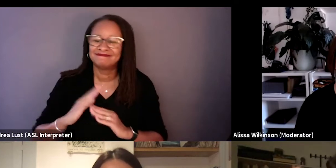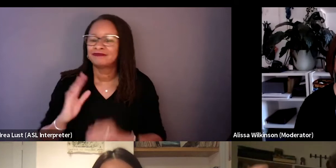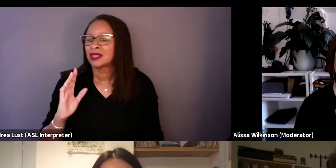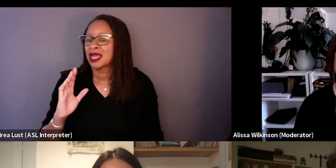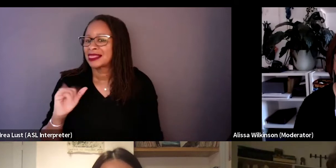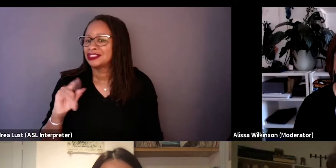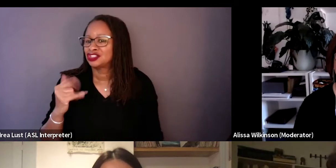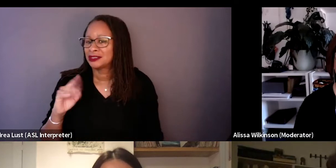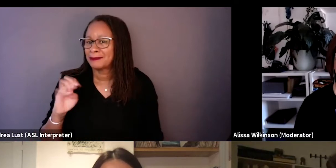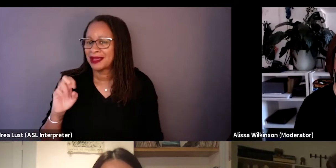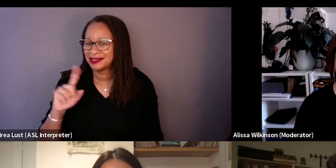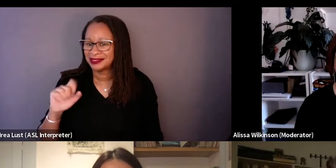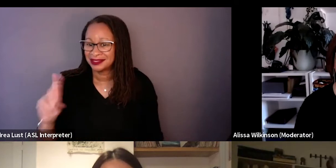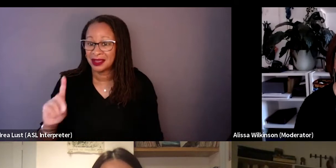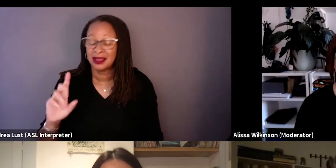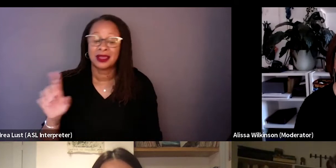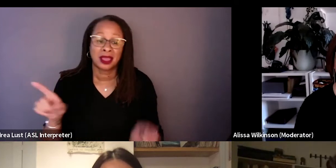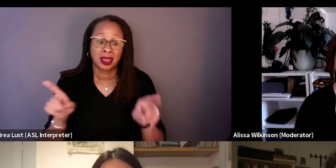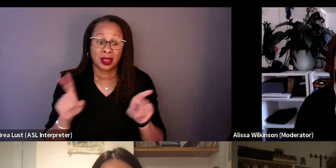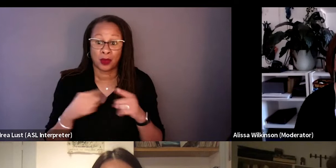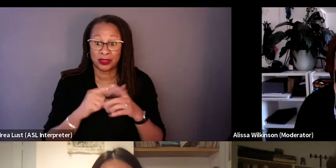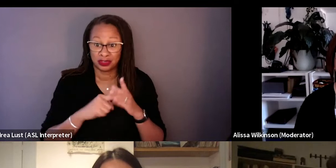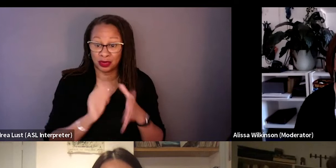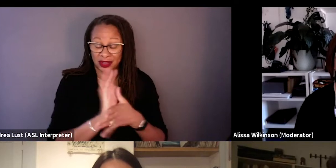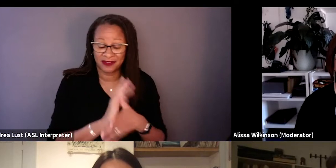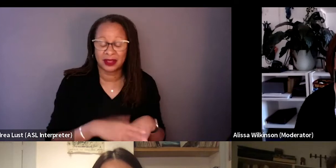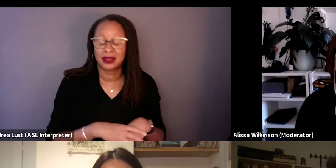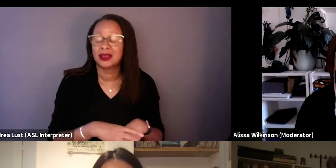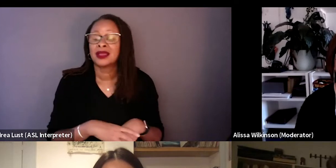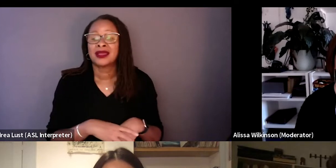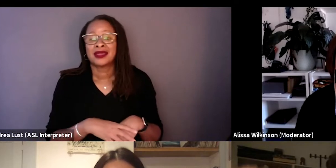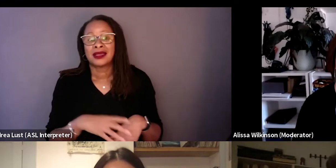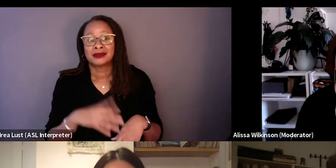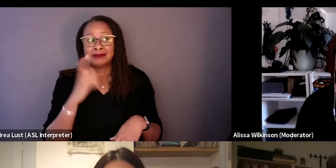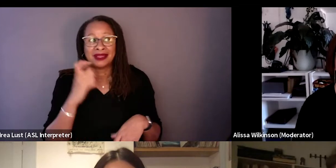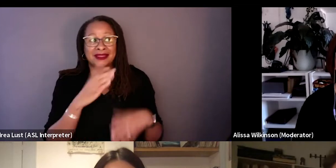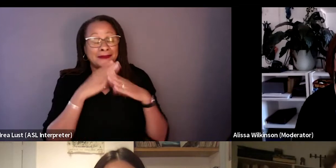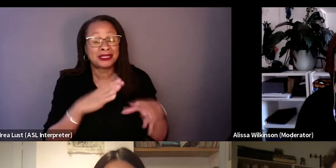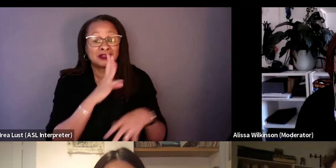by the, by the peace talks between the American, the American government and the Taliban,